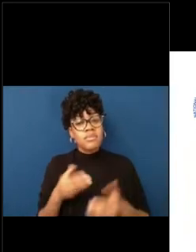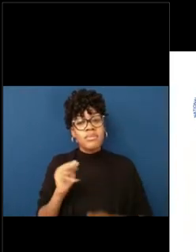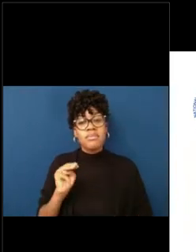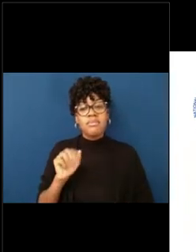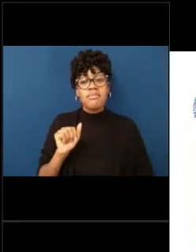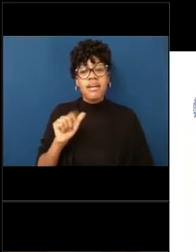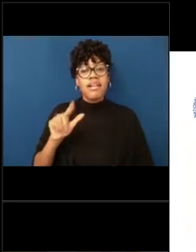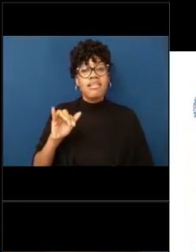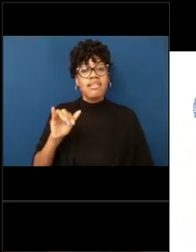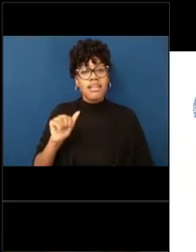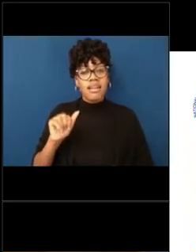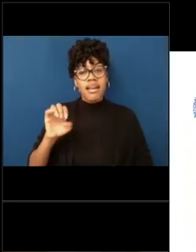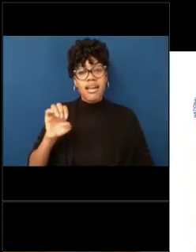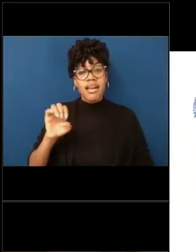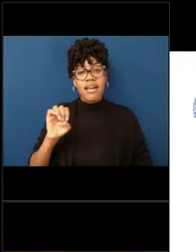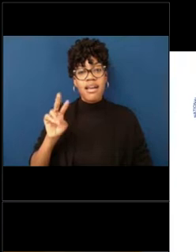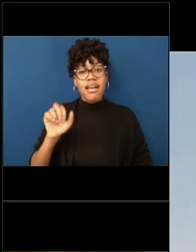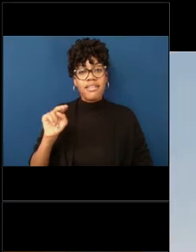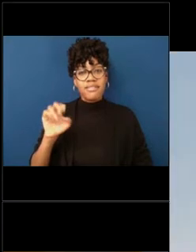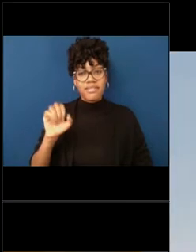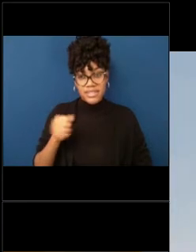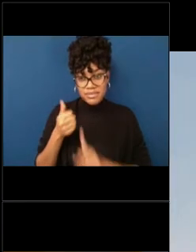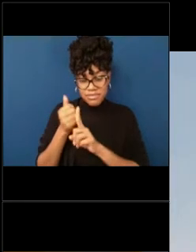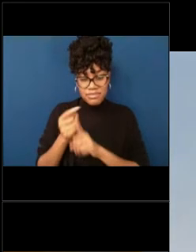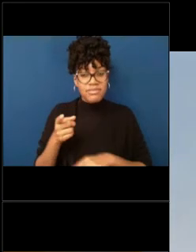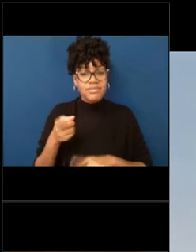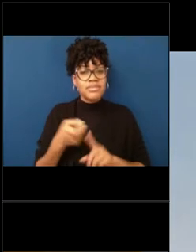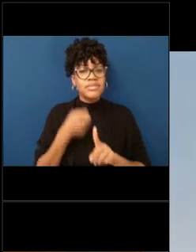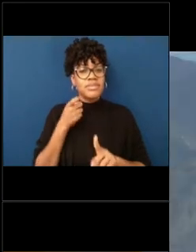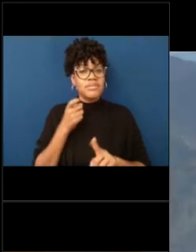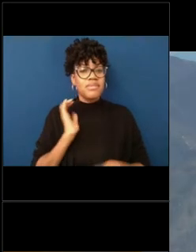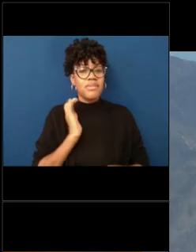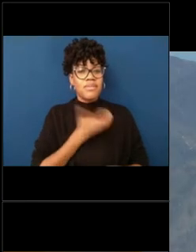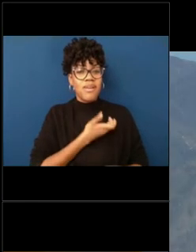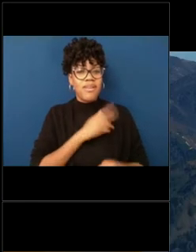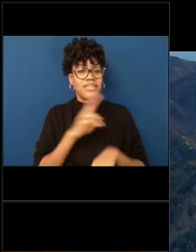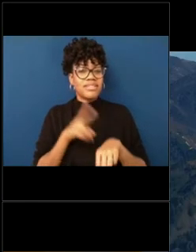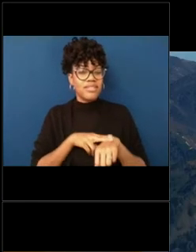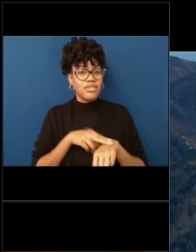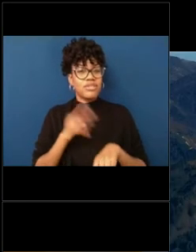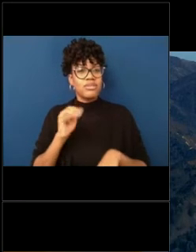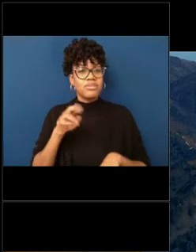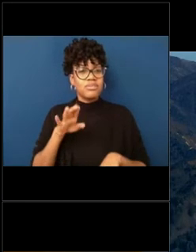at the National Marine Sanctuary Foundation and Papahānaumokuākea Marine National Monument,